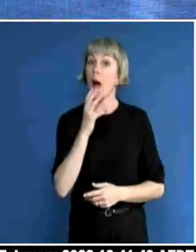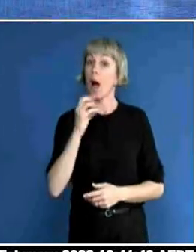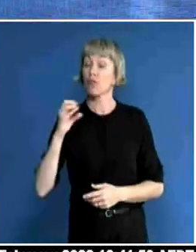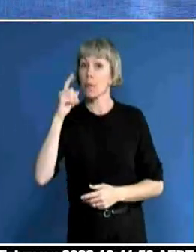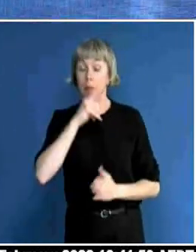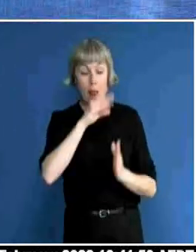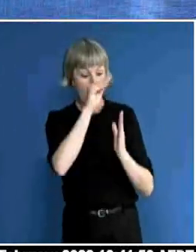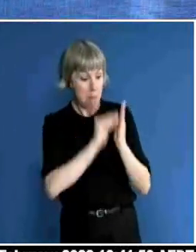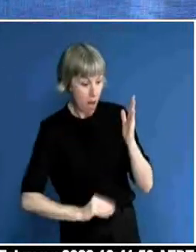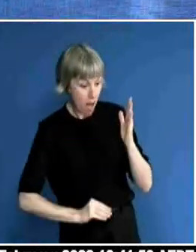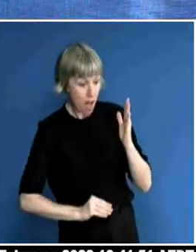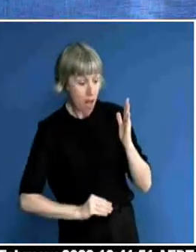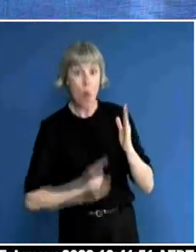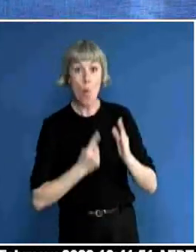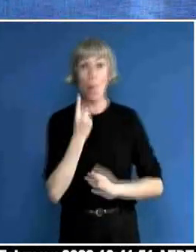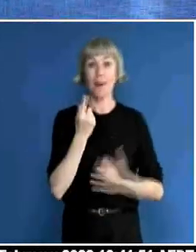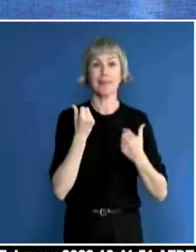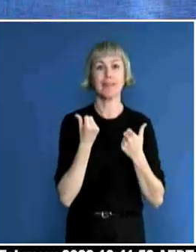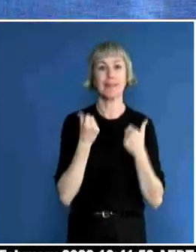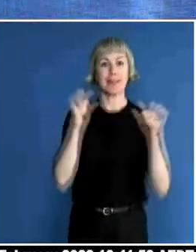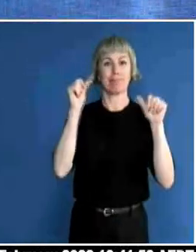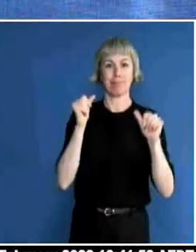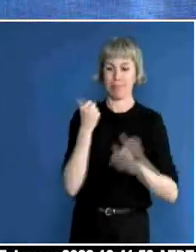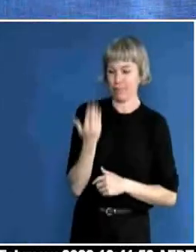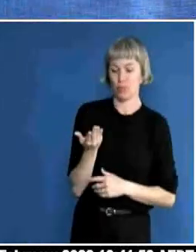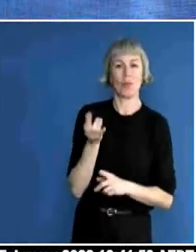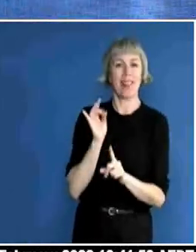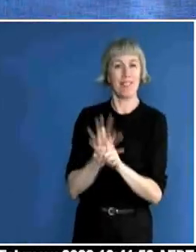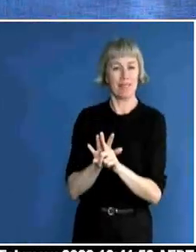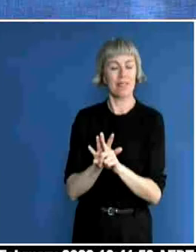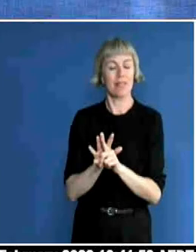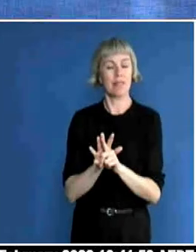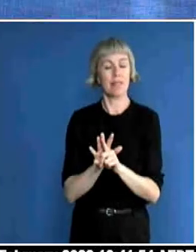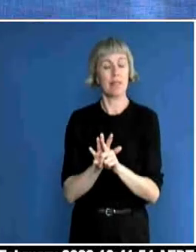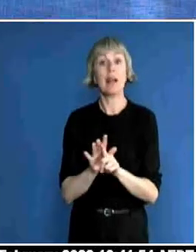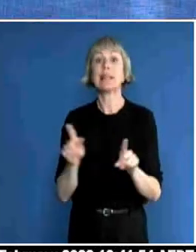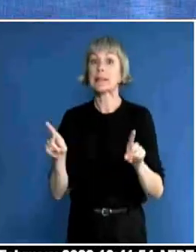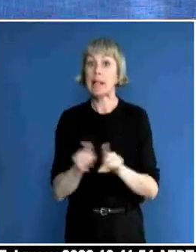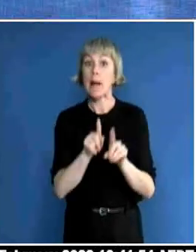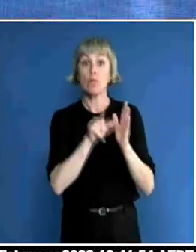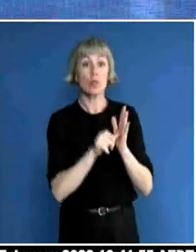also got your year 10 certificate. And you left school early to do the traineeship.